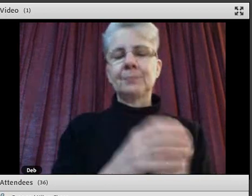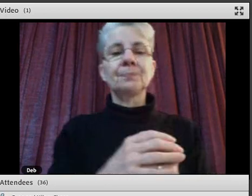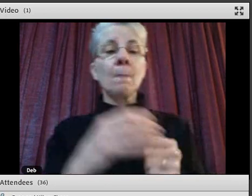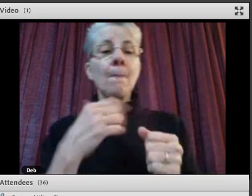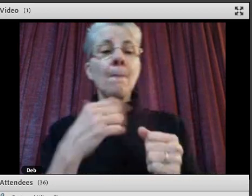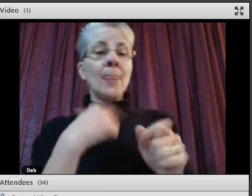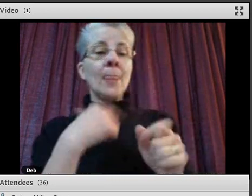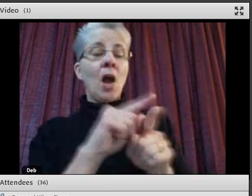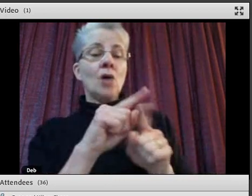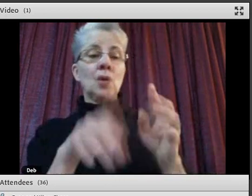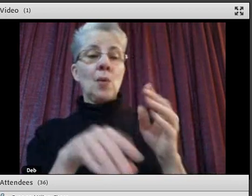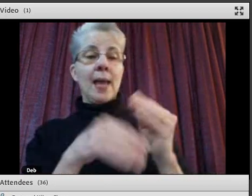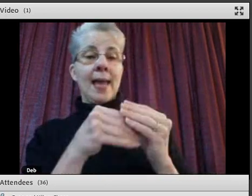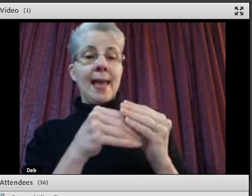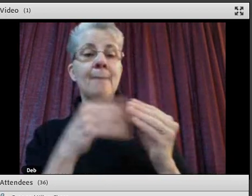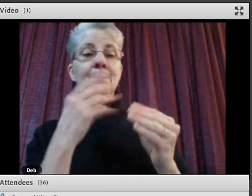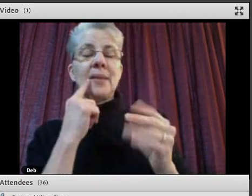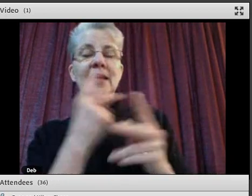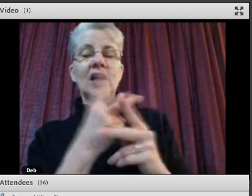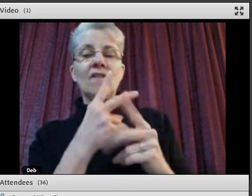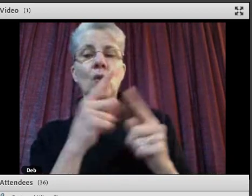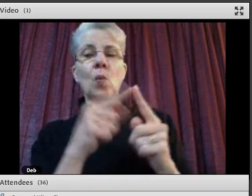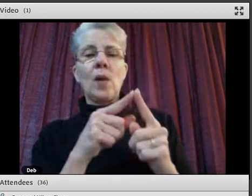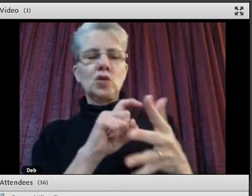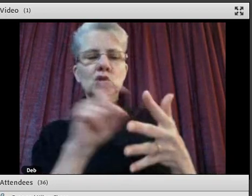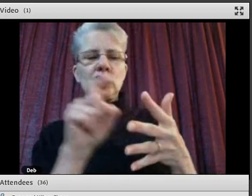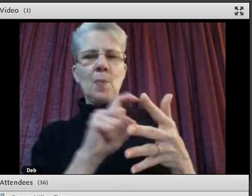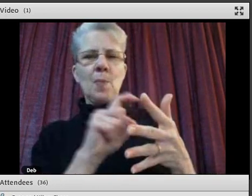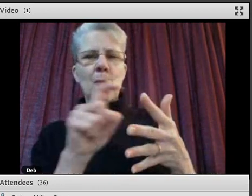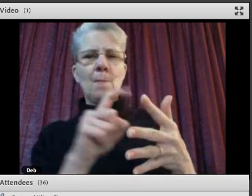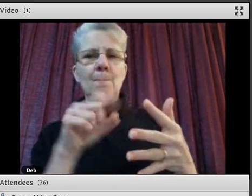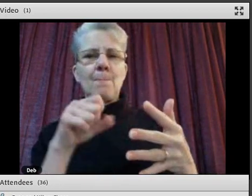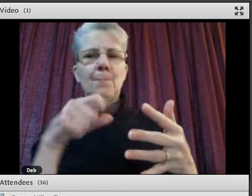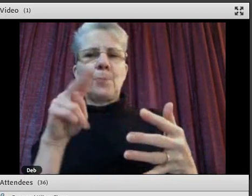Hilary: And I would also add in here, be careful when you're spray-painting Styrofoam.